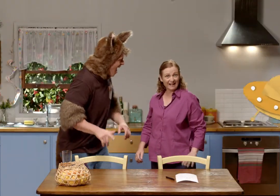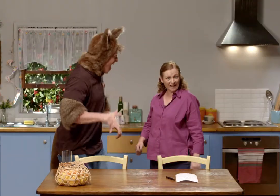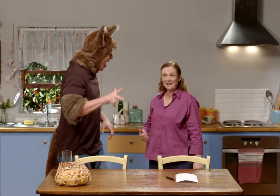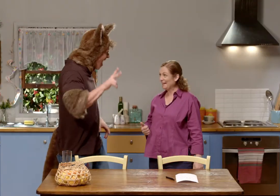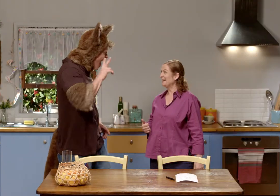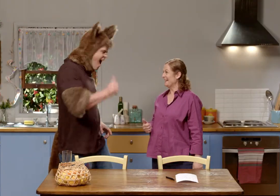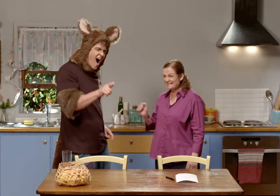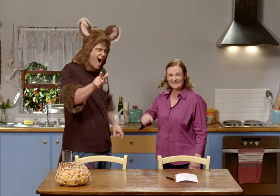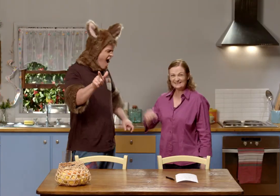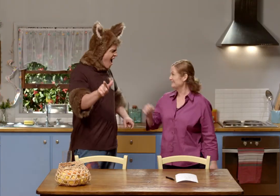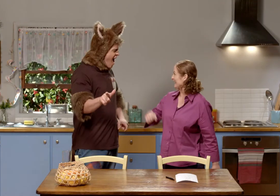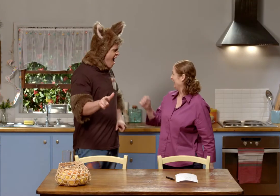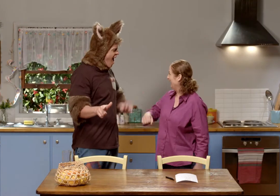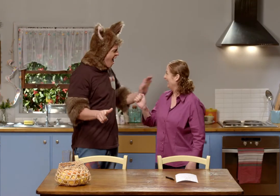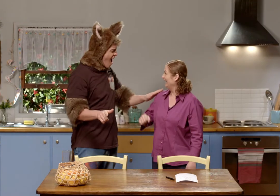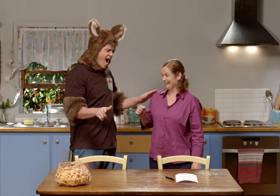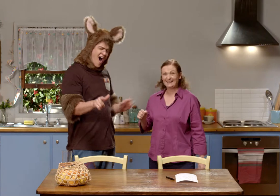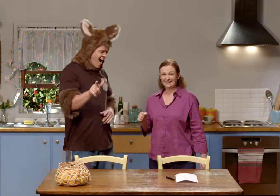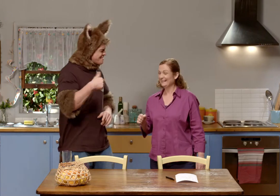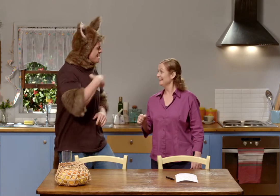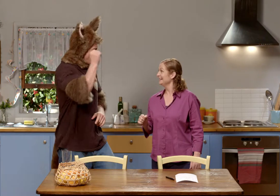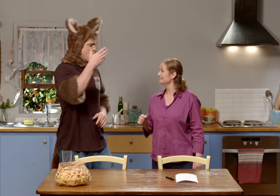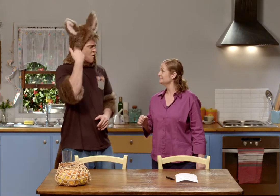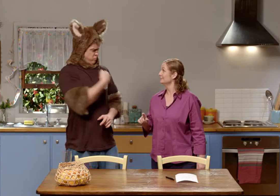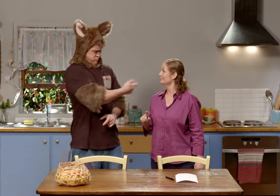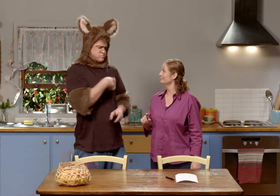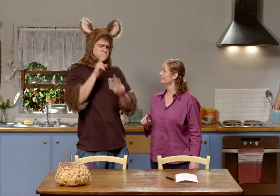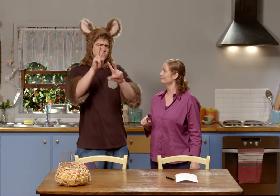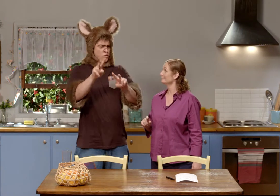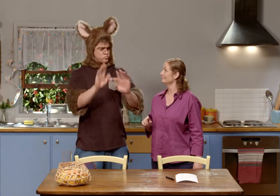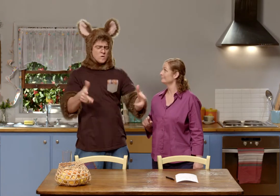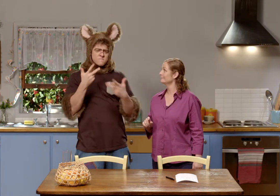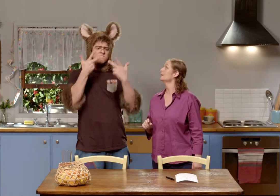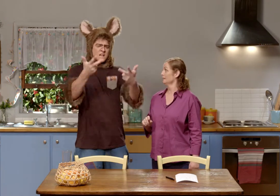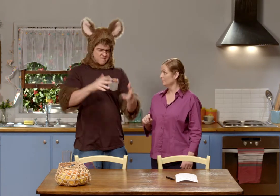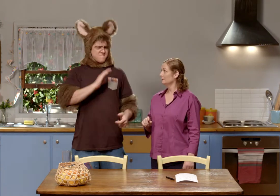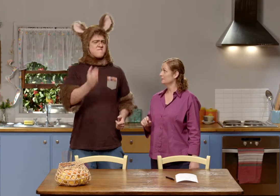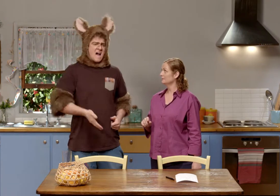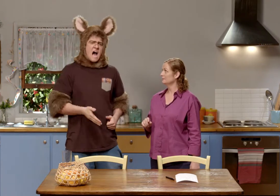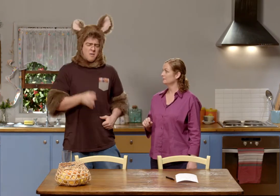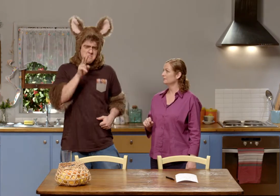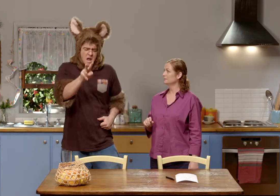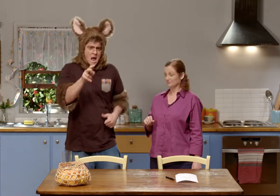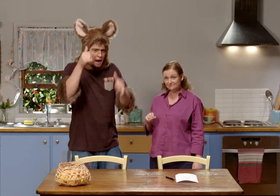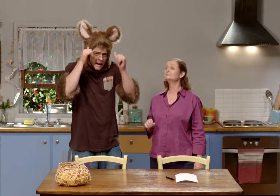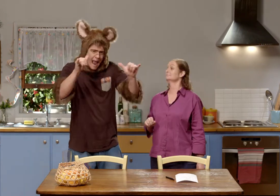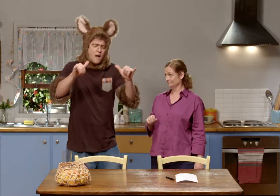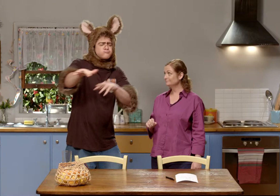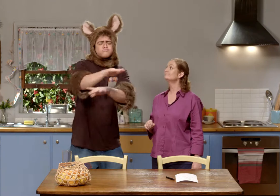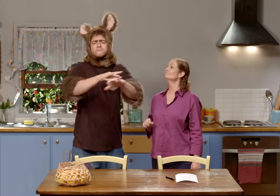That was great, Sally! I remember when we watched those children go to the farm and seeing the cows.